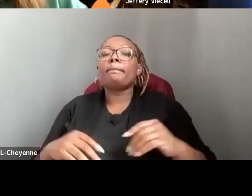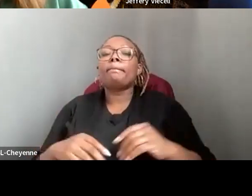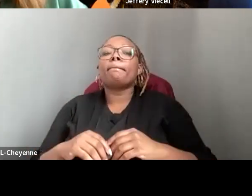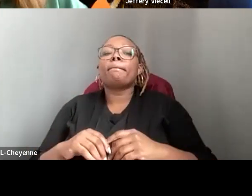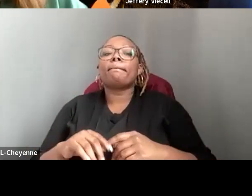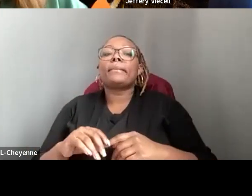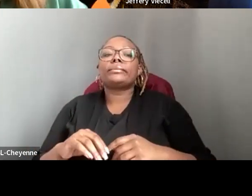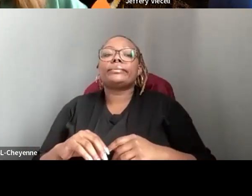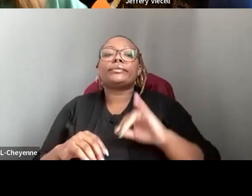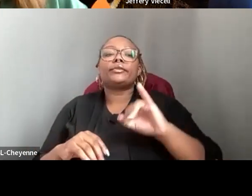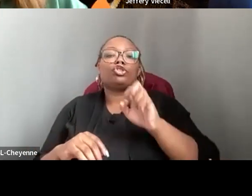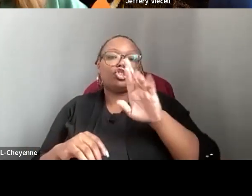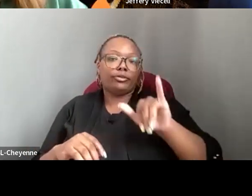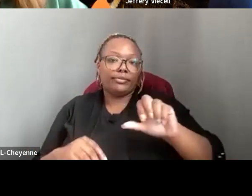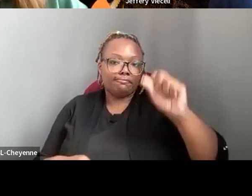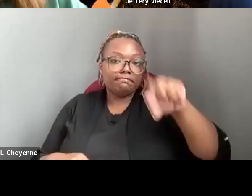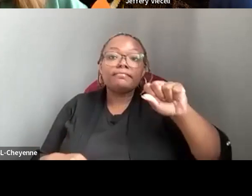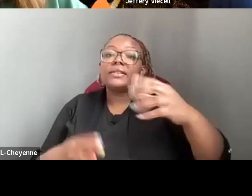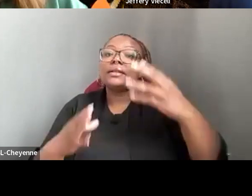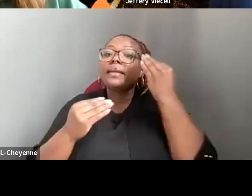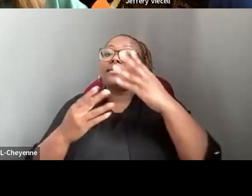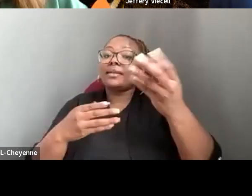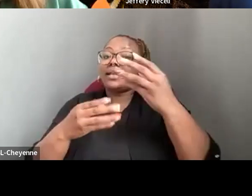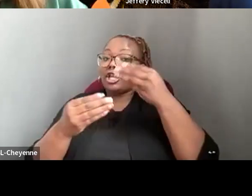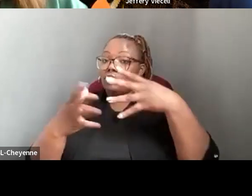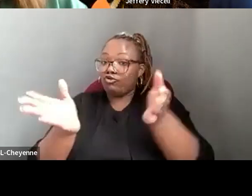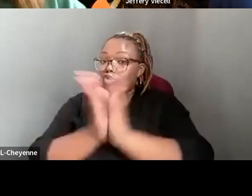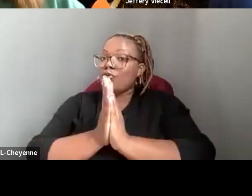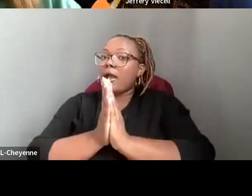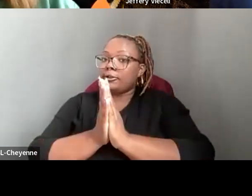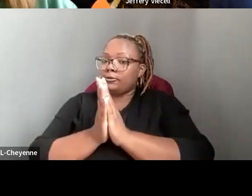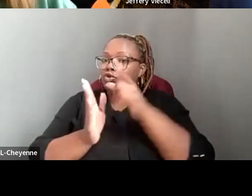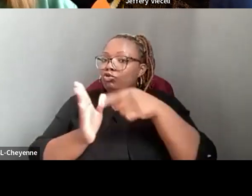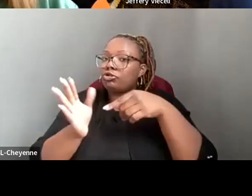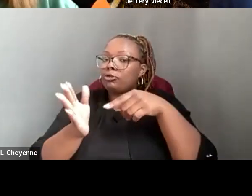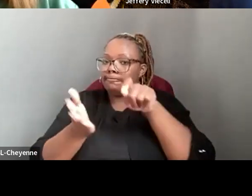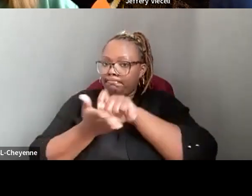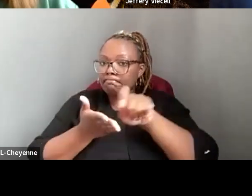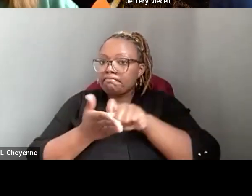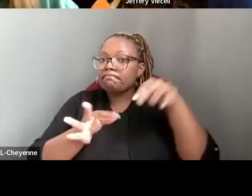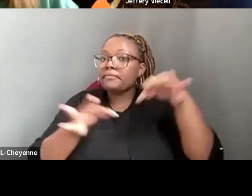Jeff Vieceli: Yes, there should be information in the request to describe why you need the additional time.